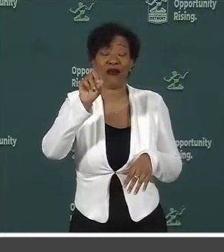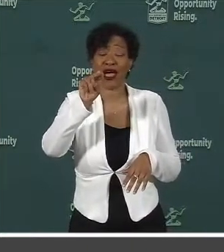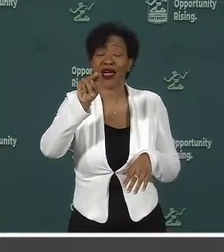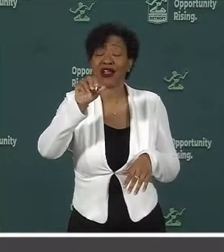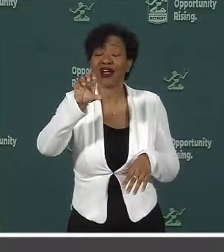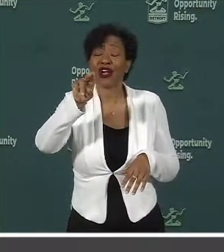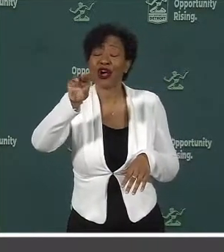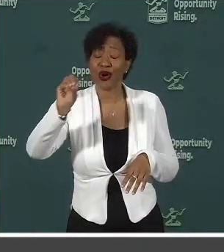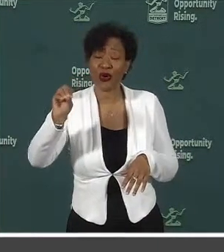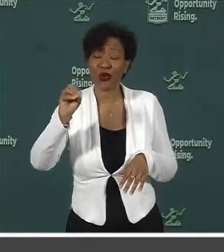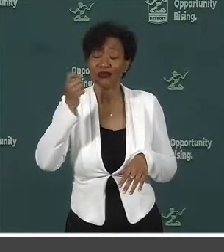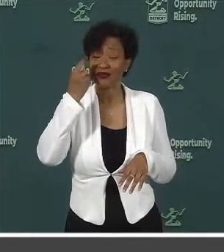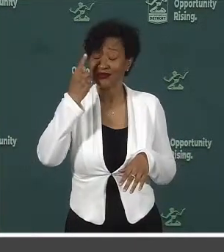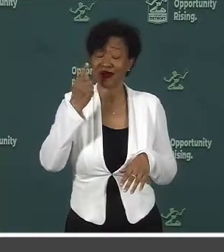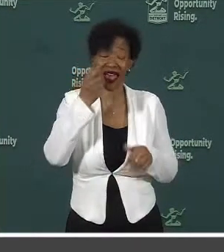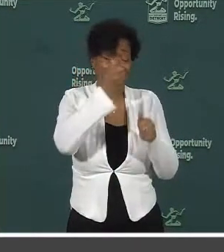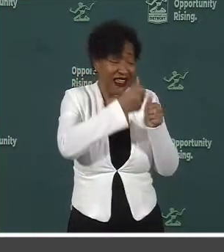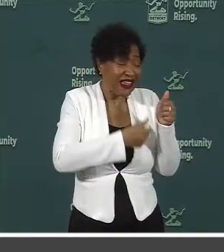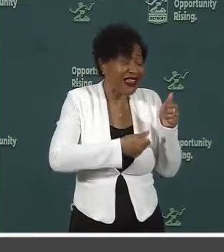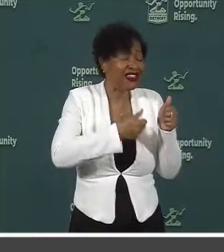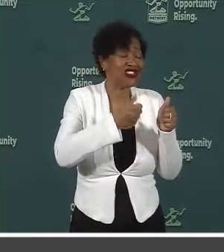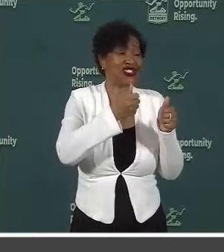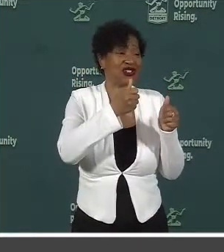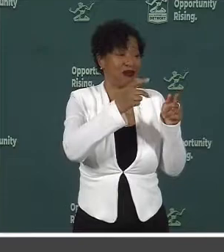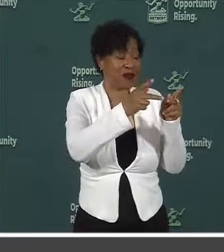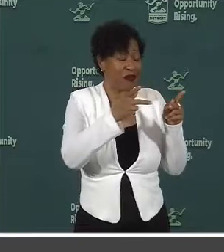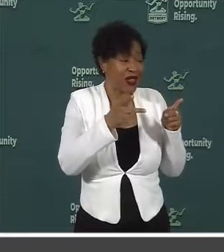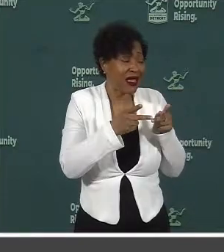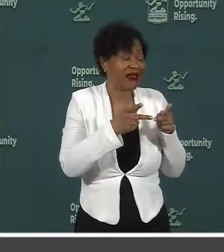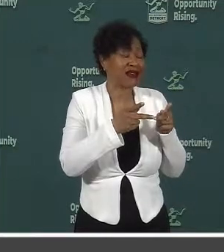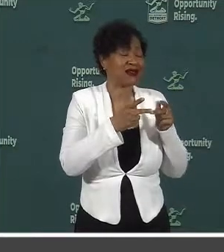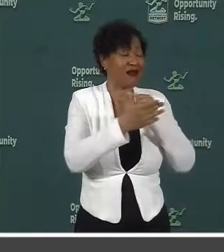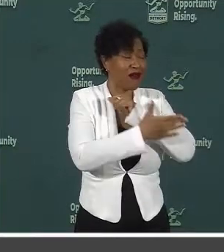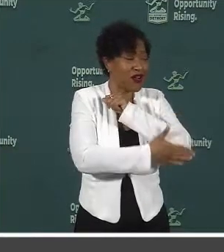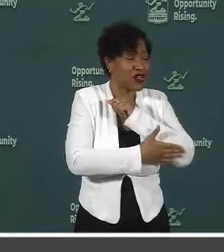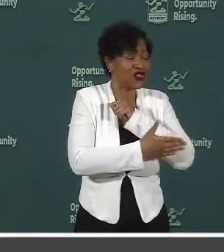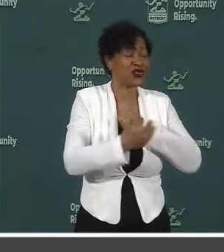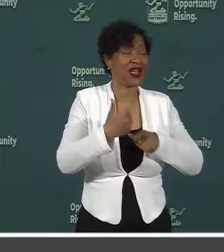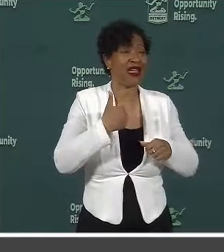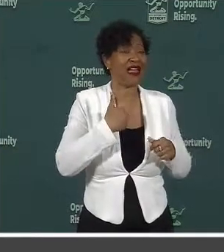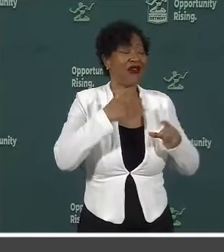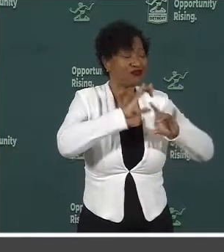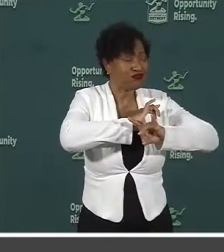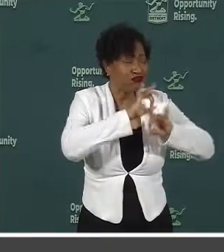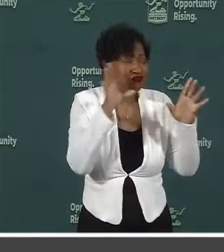CITY IT MADE ME EXTREMELY ANGRY AT SOMEBODY WHO WAS BORN HERE RAISED HERE WORKED HERE MY